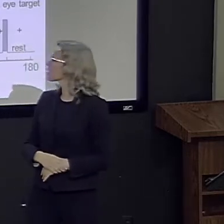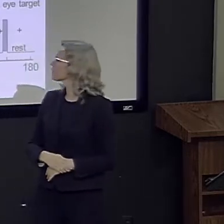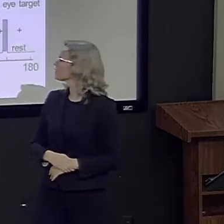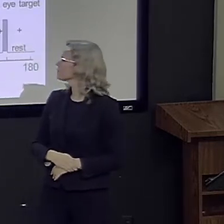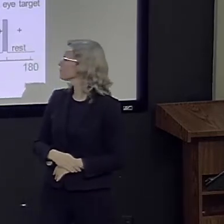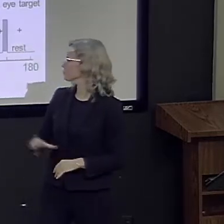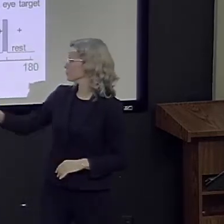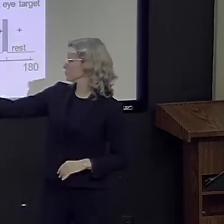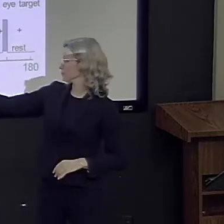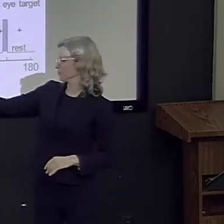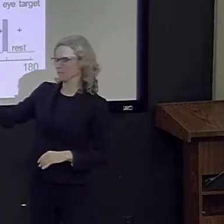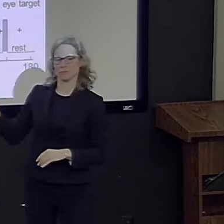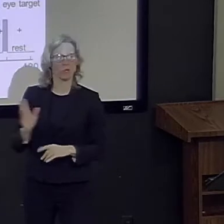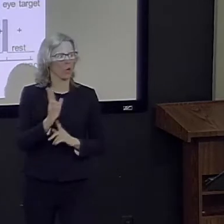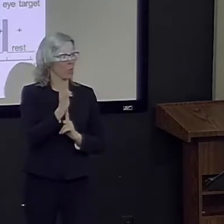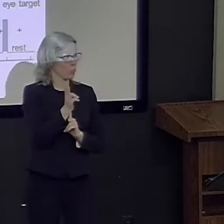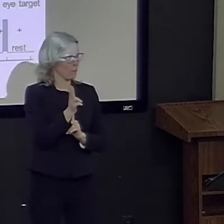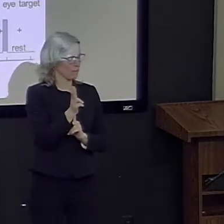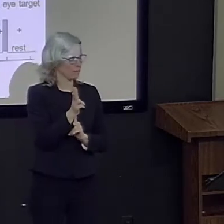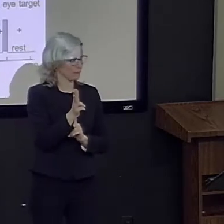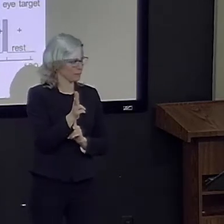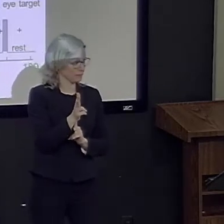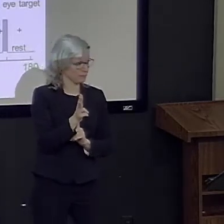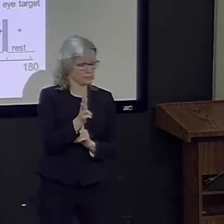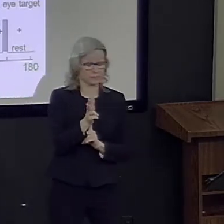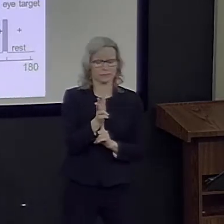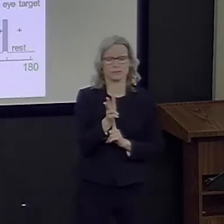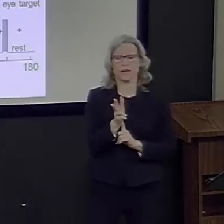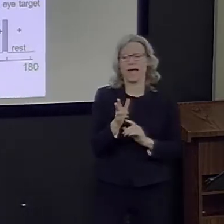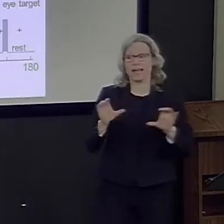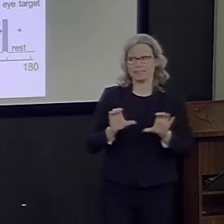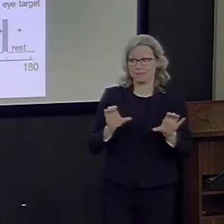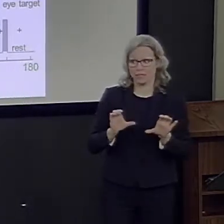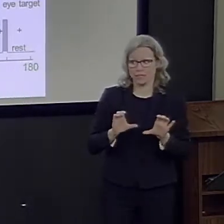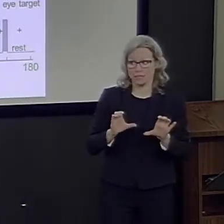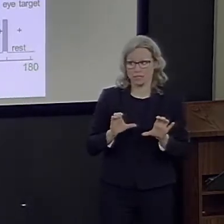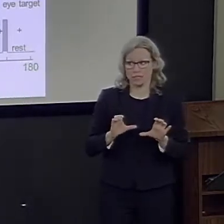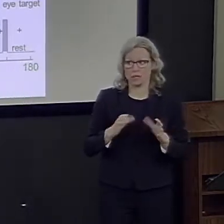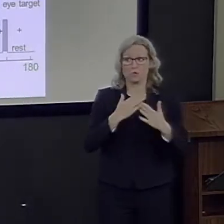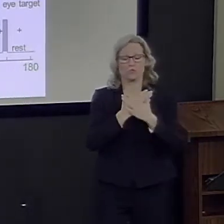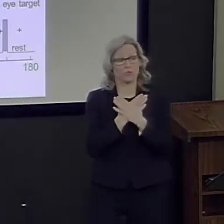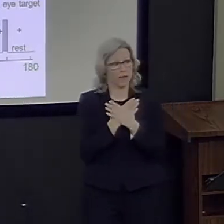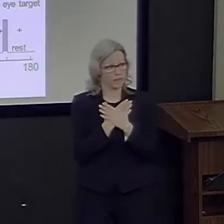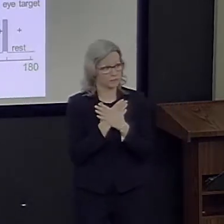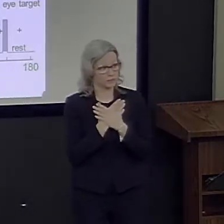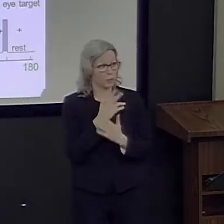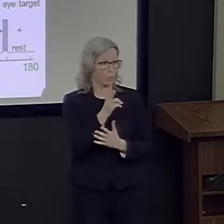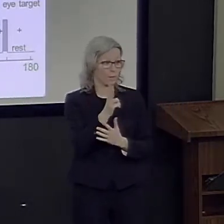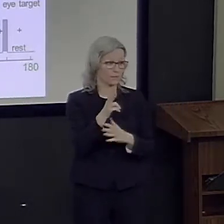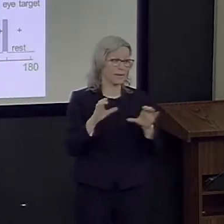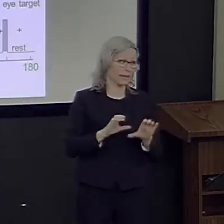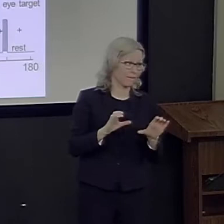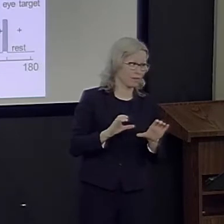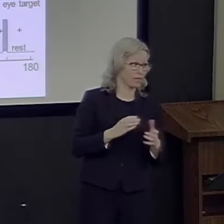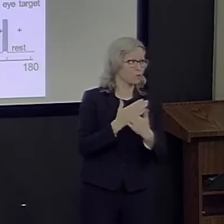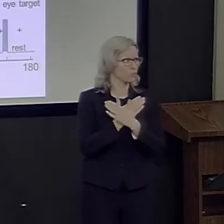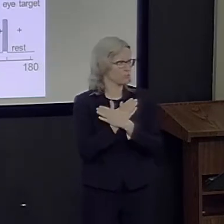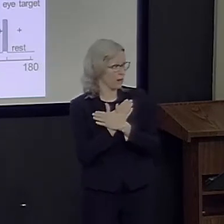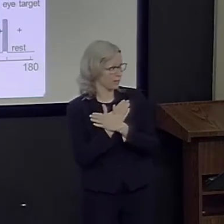with blocks of activity and rest, activity and rest. And in the block of activity,